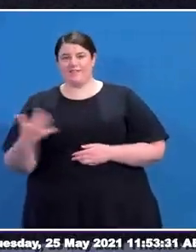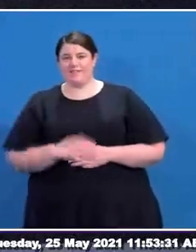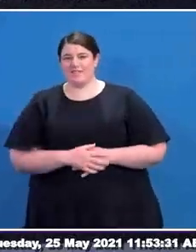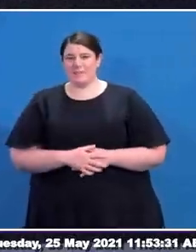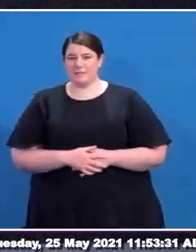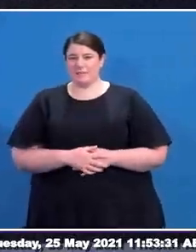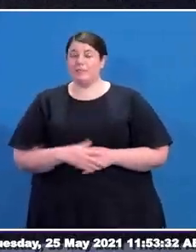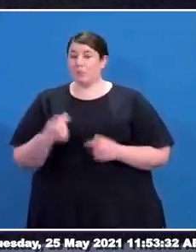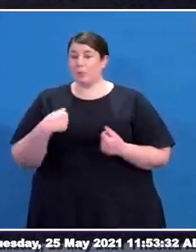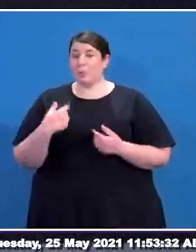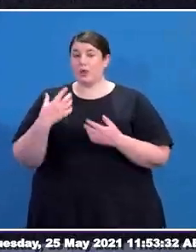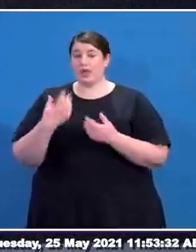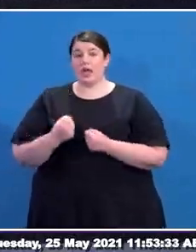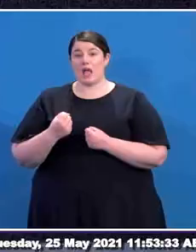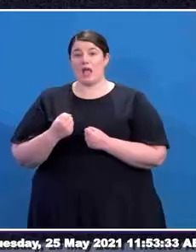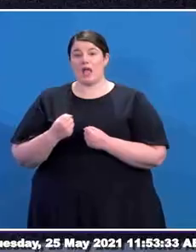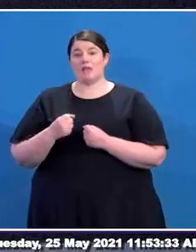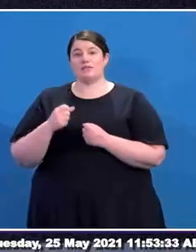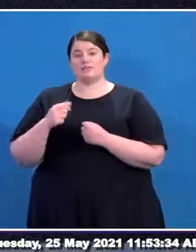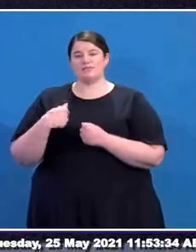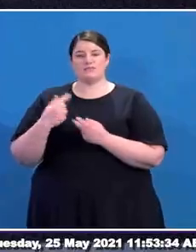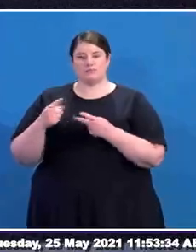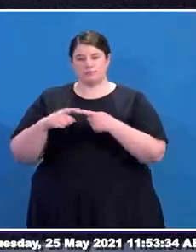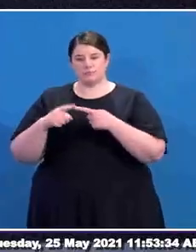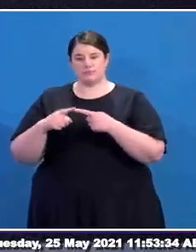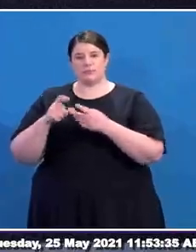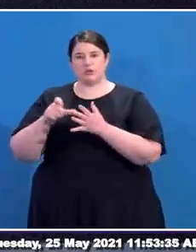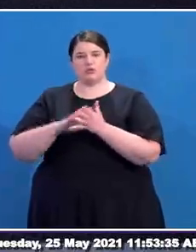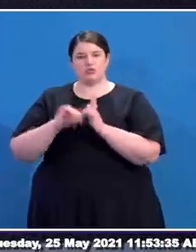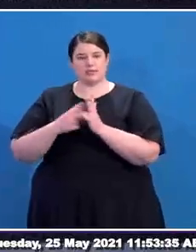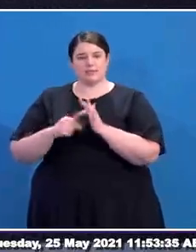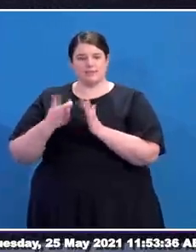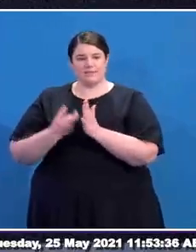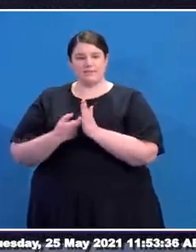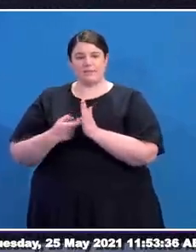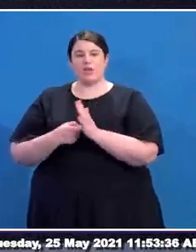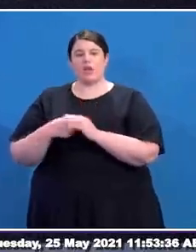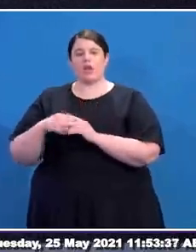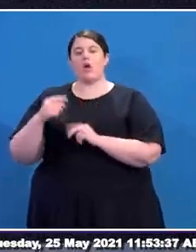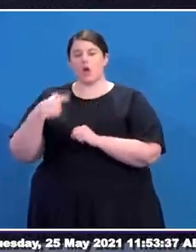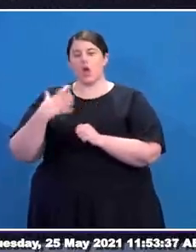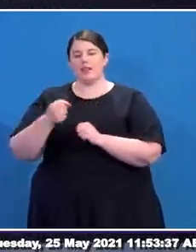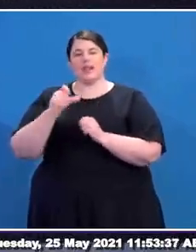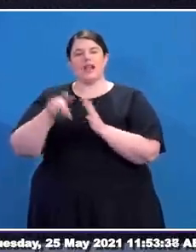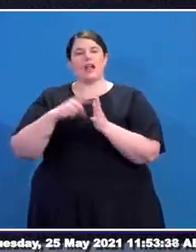and then we had in Lebanon. We were very happy we had a beautiful boy.